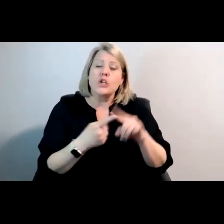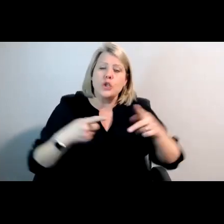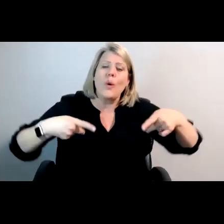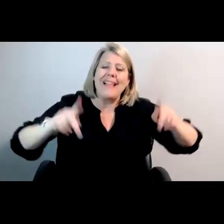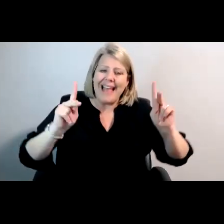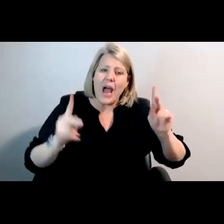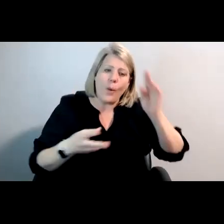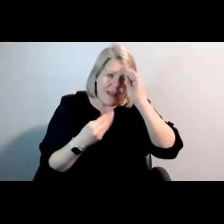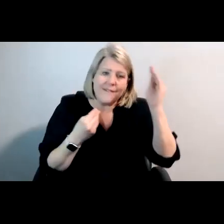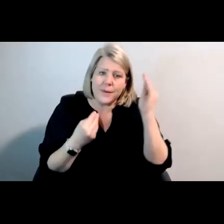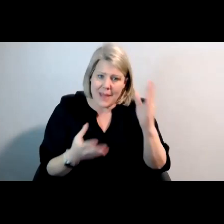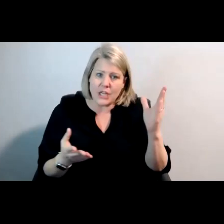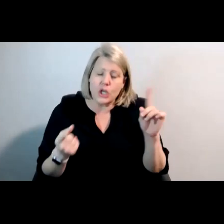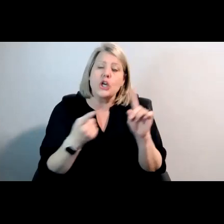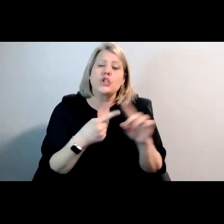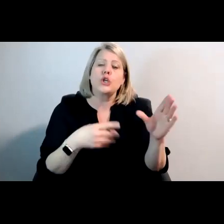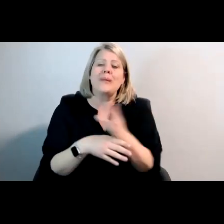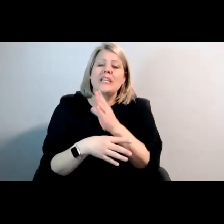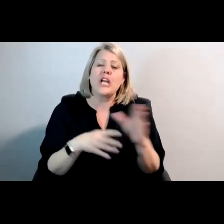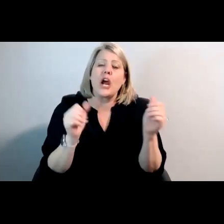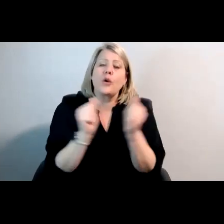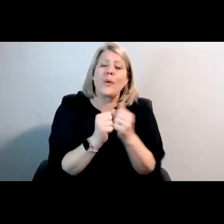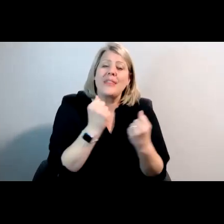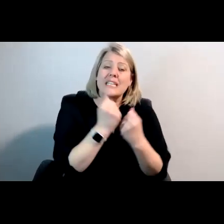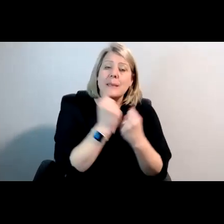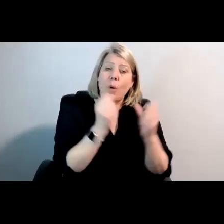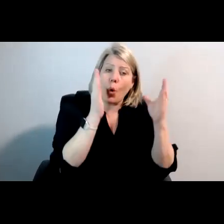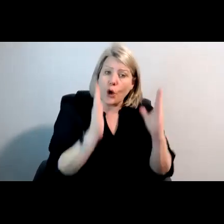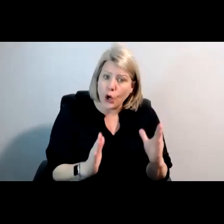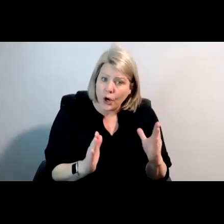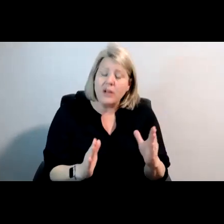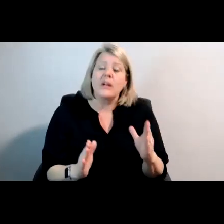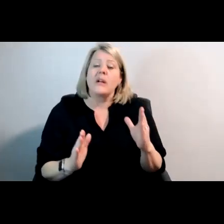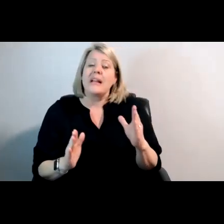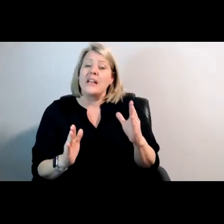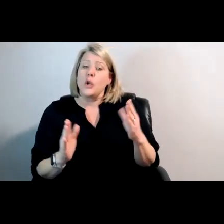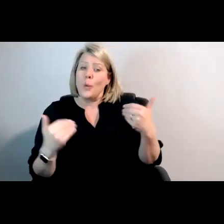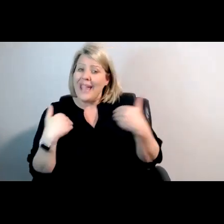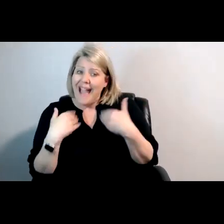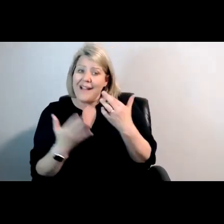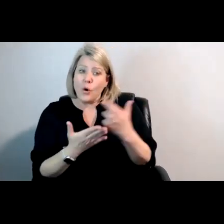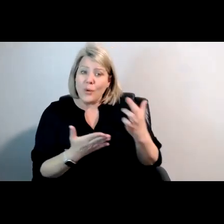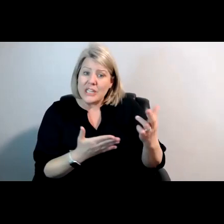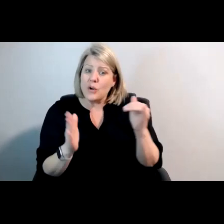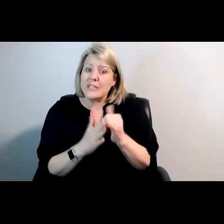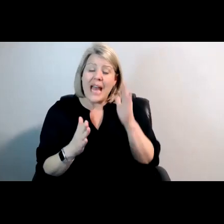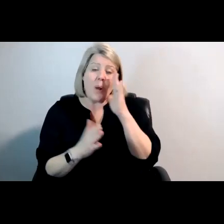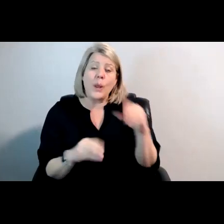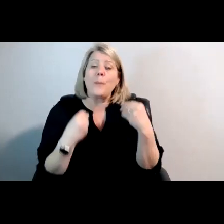to be shared with a supporter, is there a resource which provides a simple release of information form